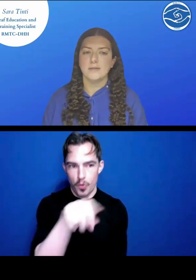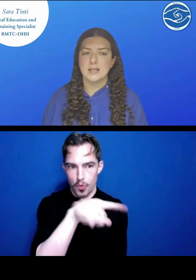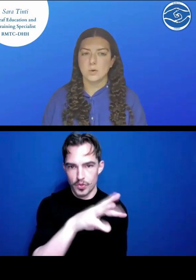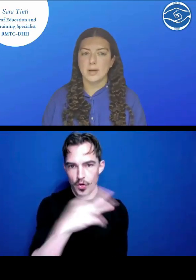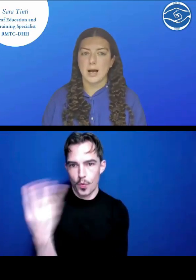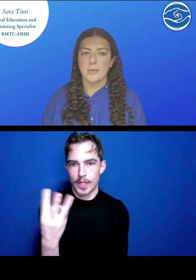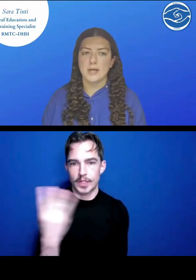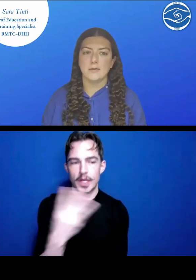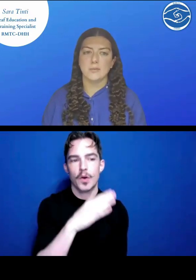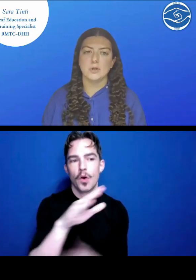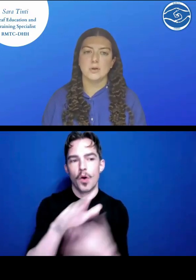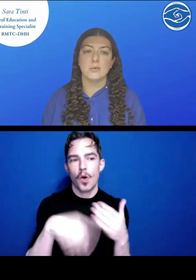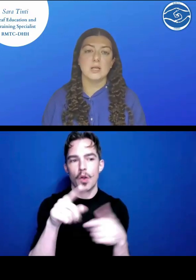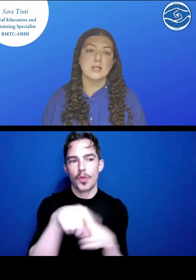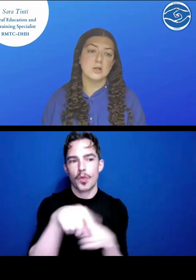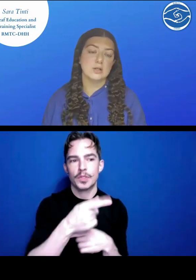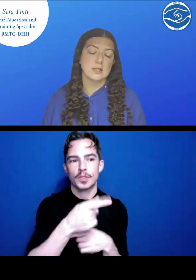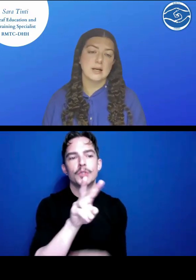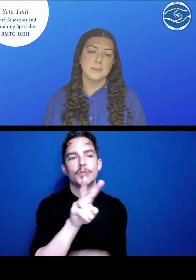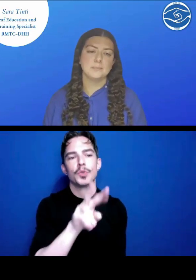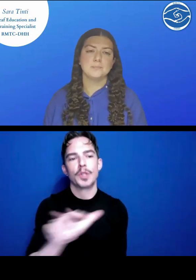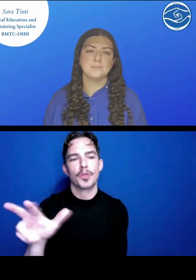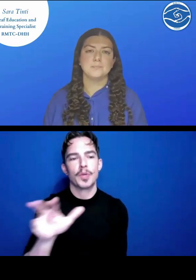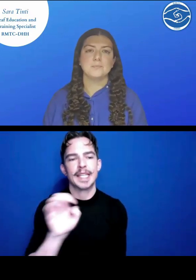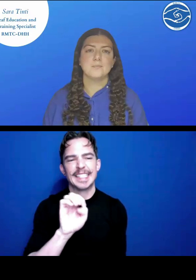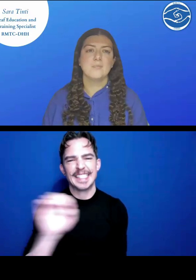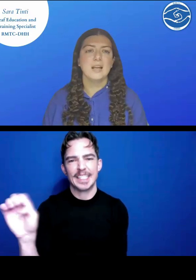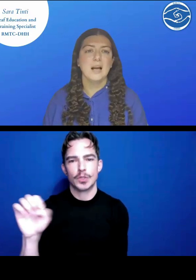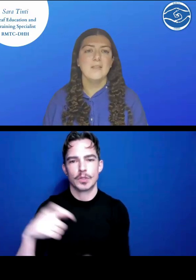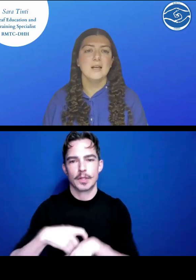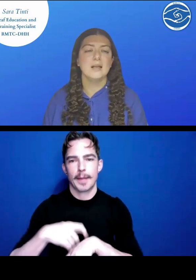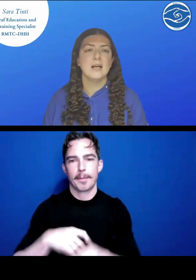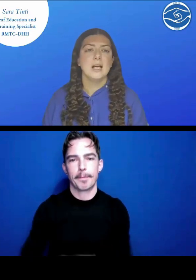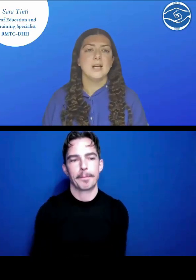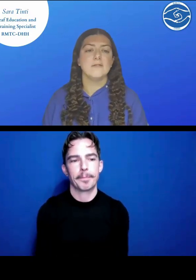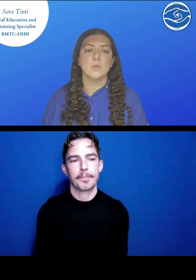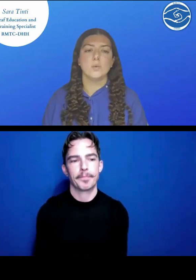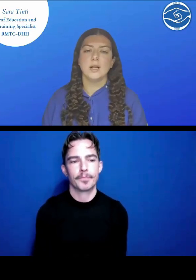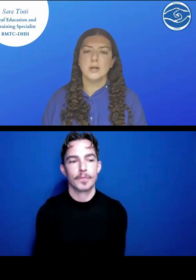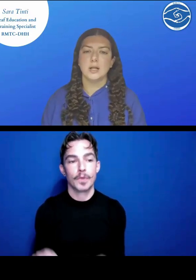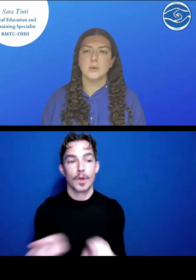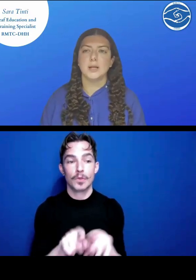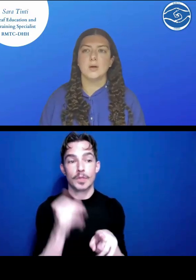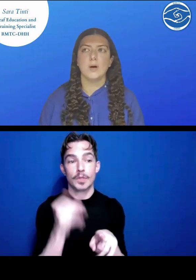all of these will be happening from 2 to 3 Eastern time. And then if you're wondering, you're like,